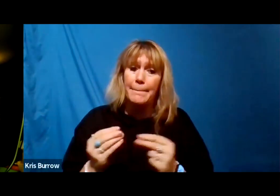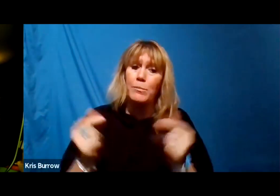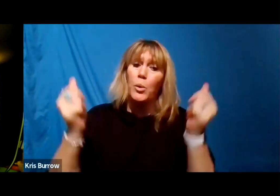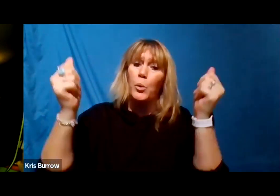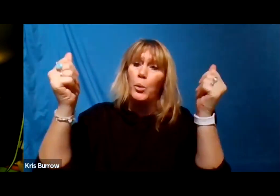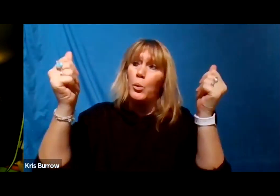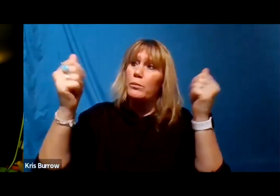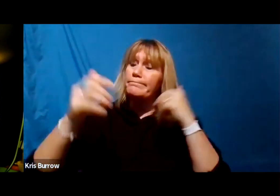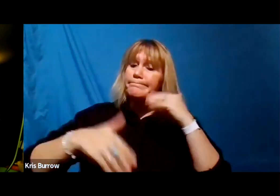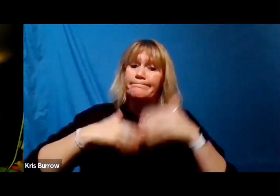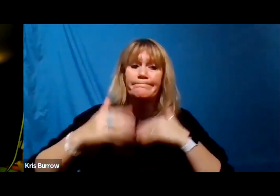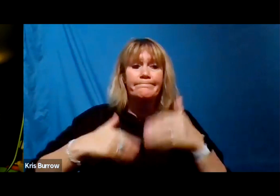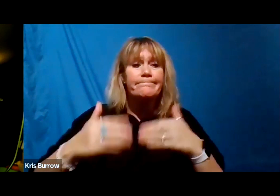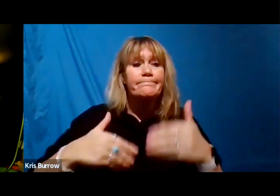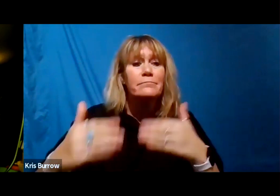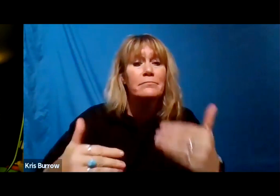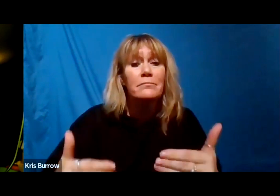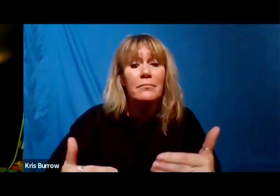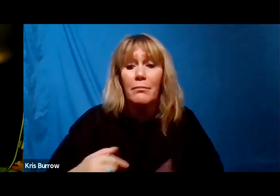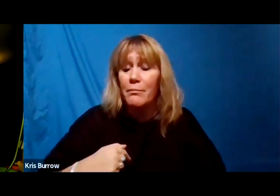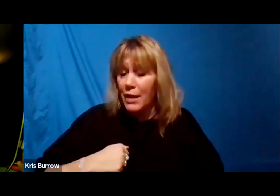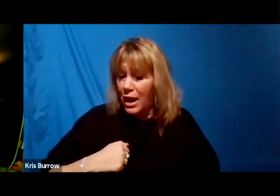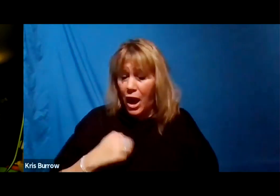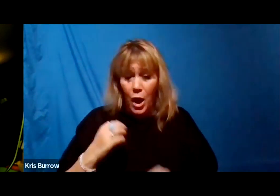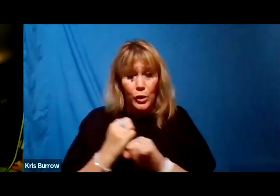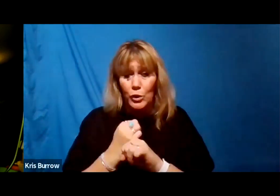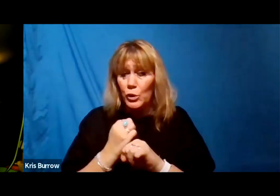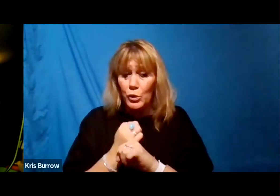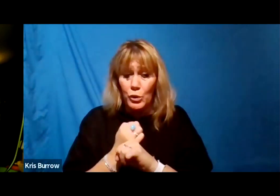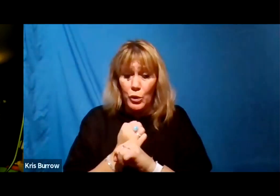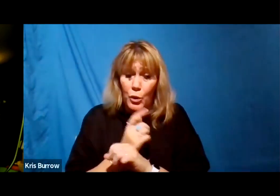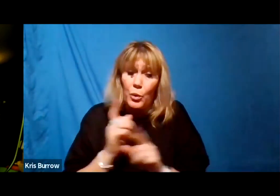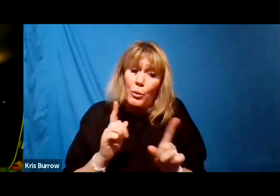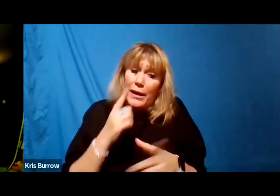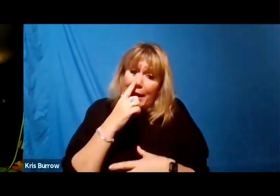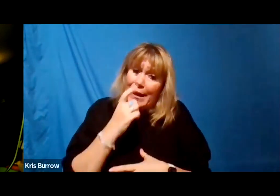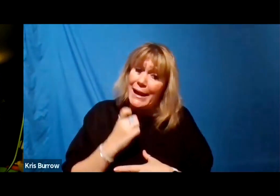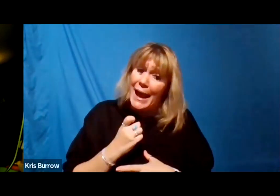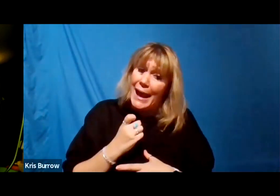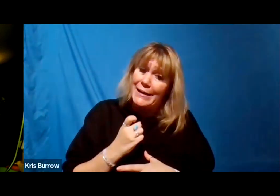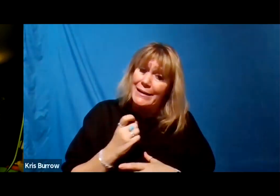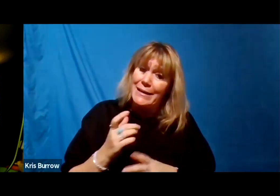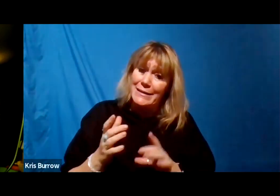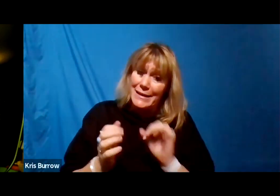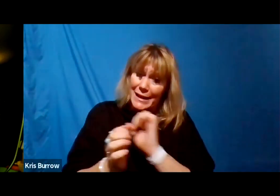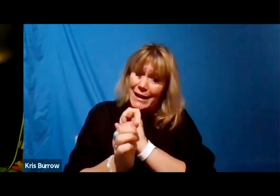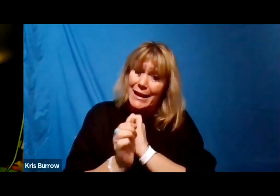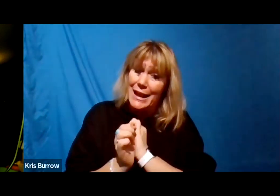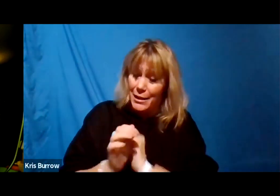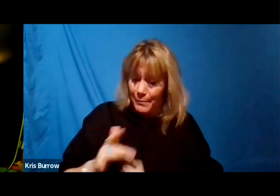that's all I am Another voice to be ignored, just a